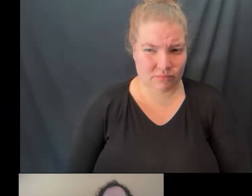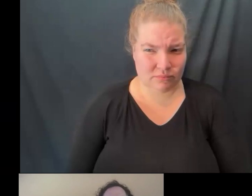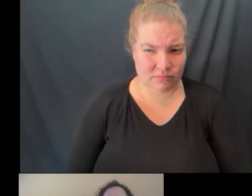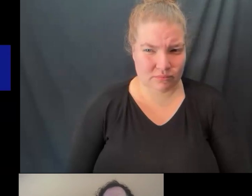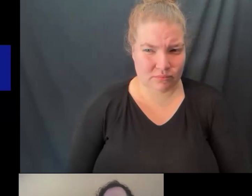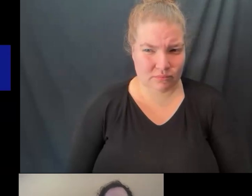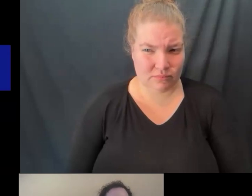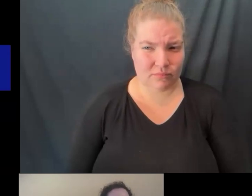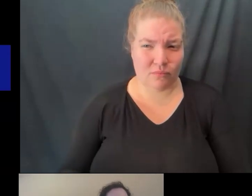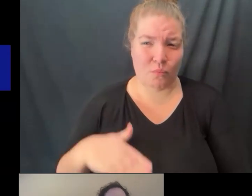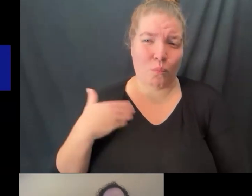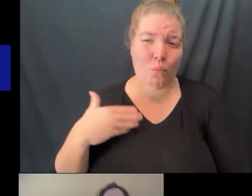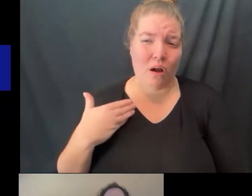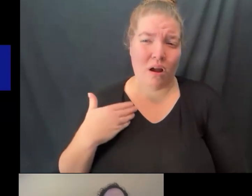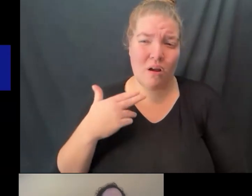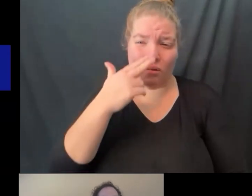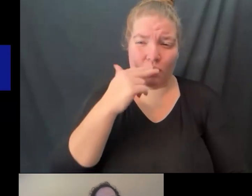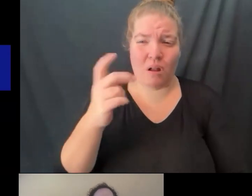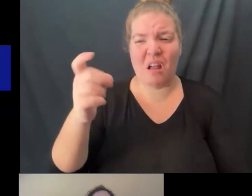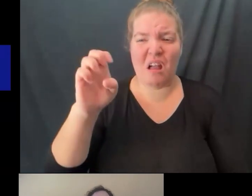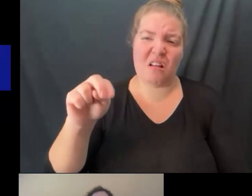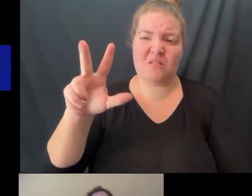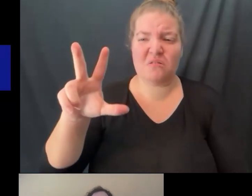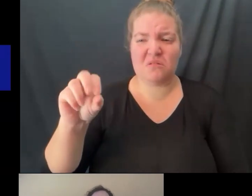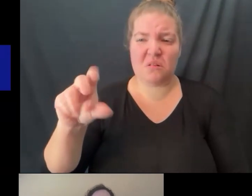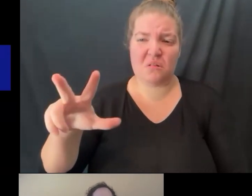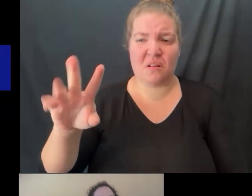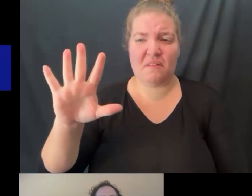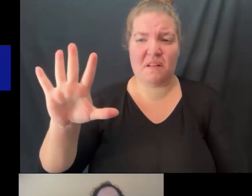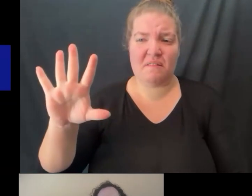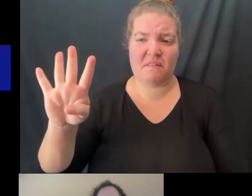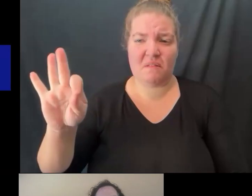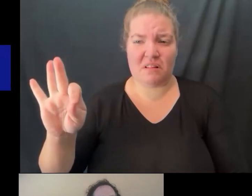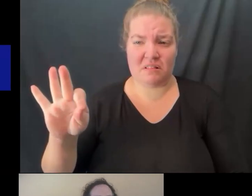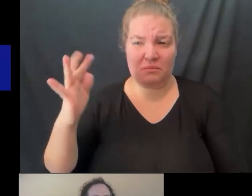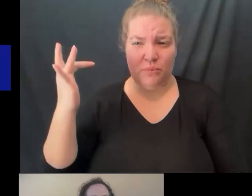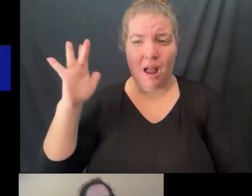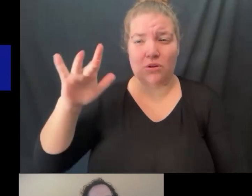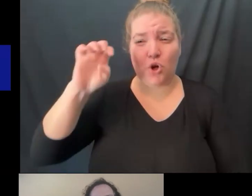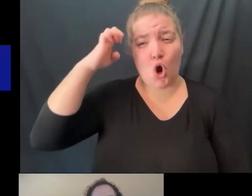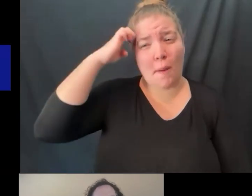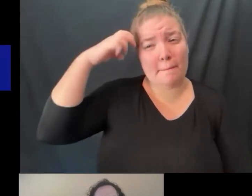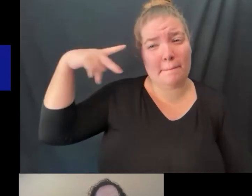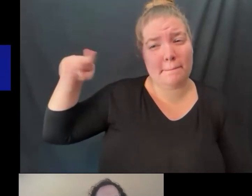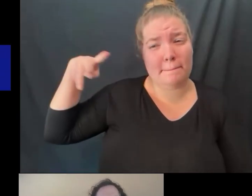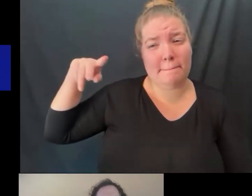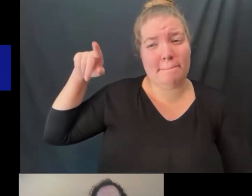So for starters EN 301 549, they realize the reason it's named this is that the European Union issues